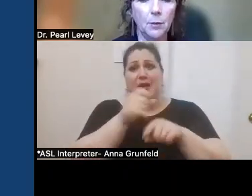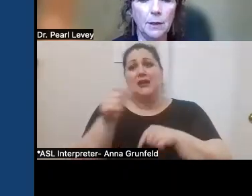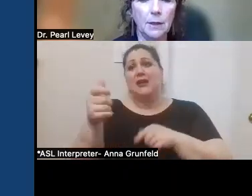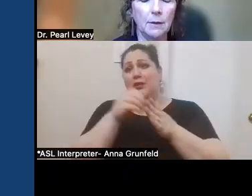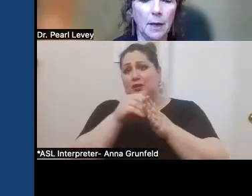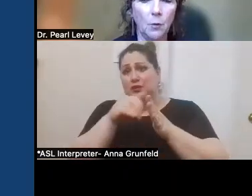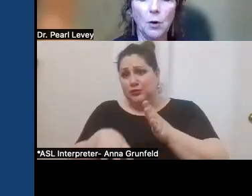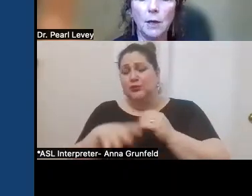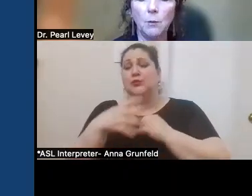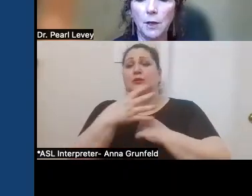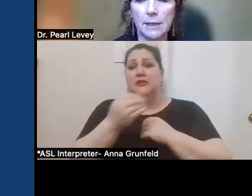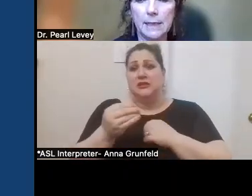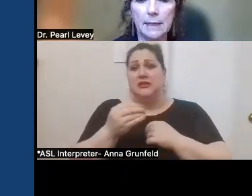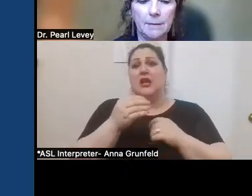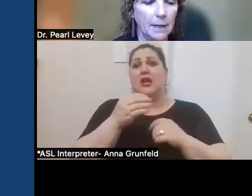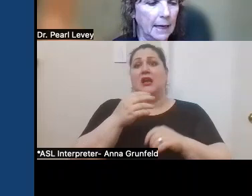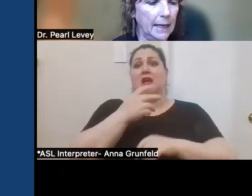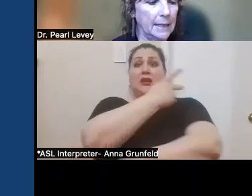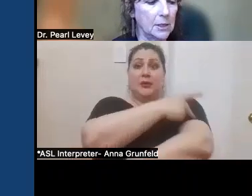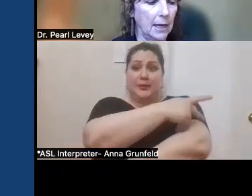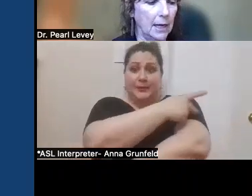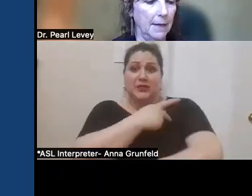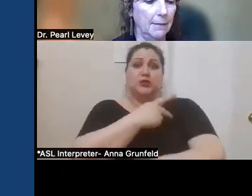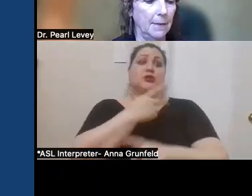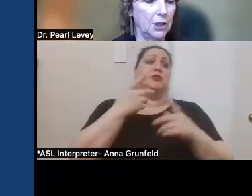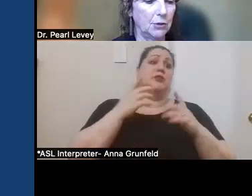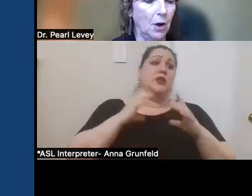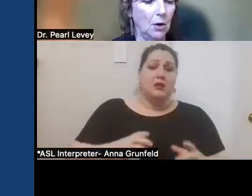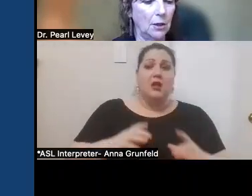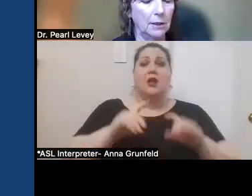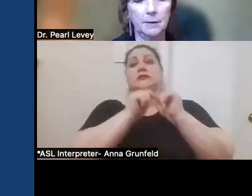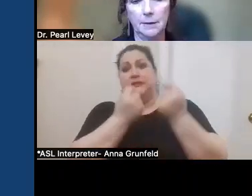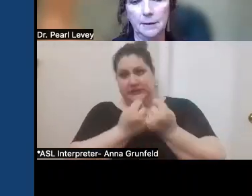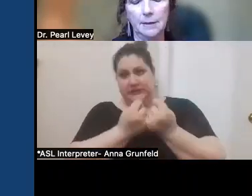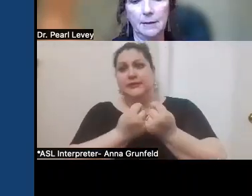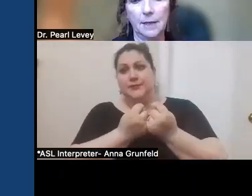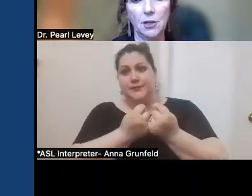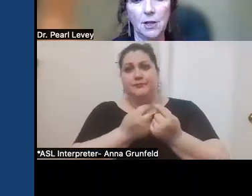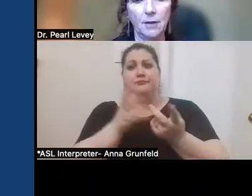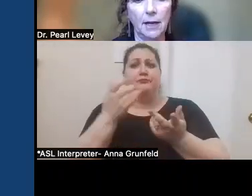but when they're working within a team, it's a much harder thing to navigate.